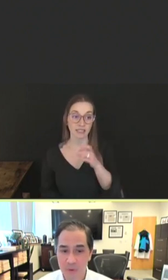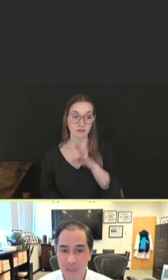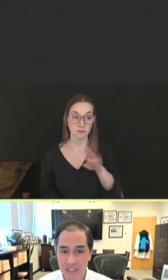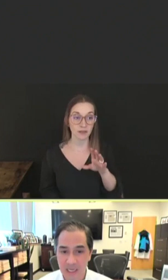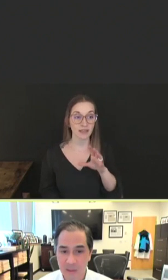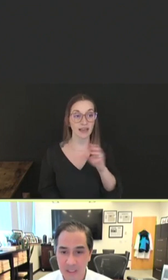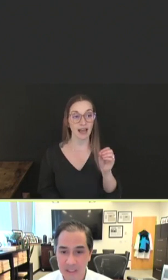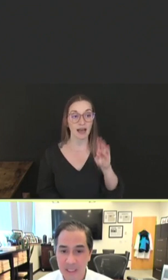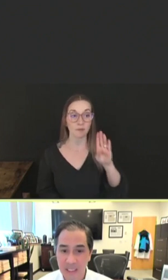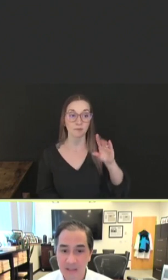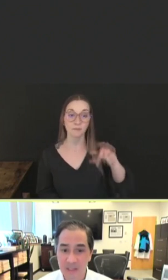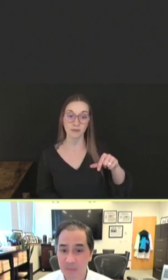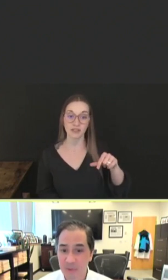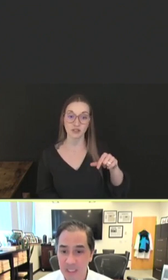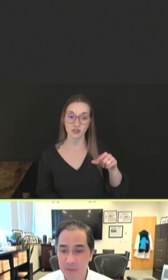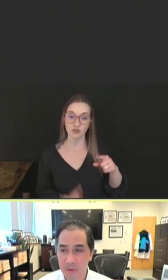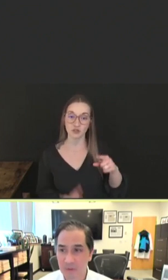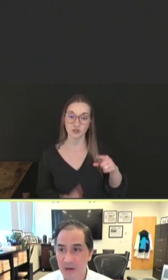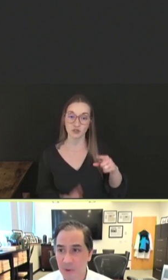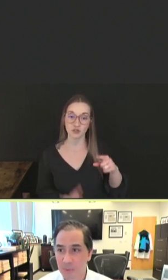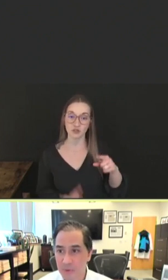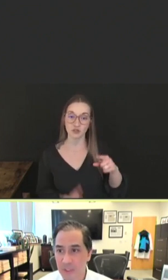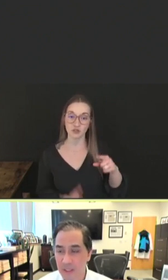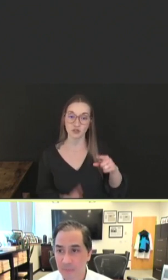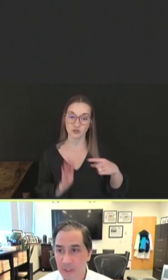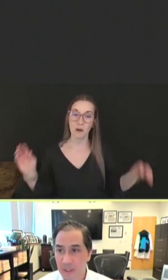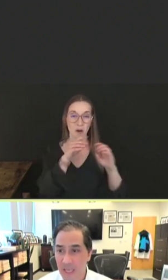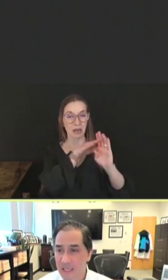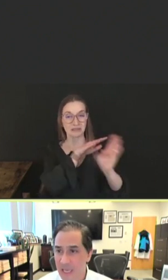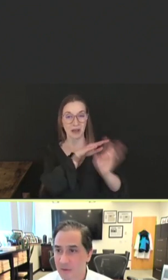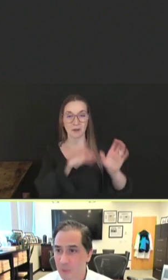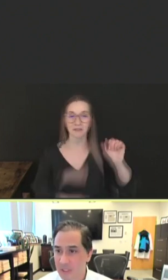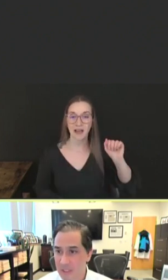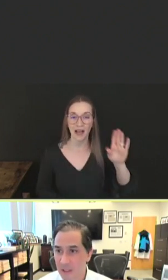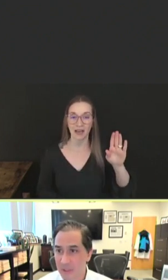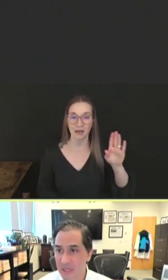neutralizing antibodies, even at peak immunity following boosting, and yet we still appear to